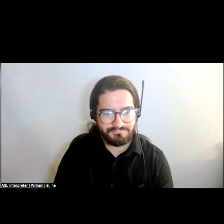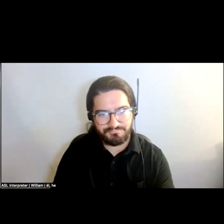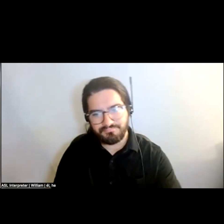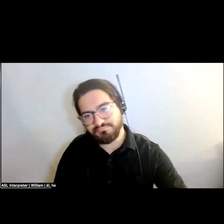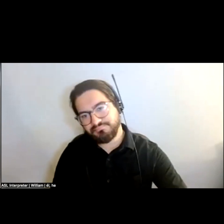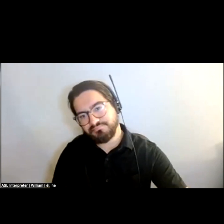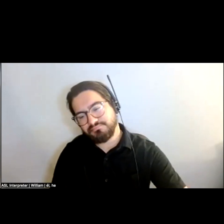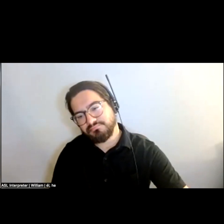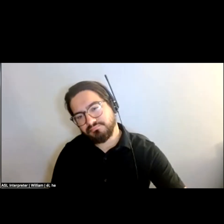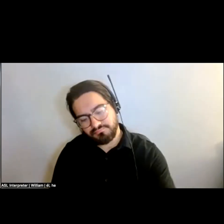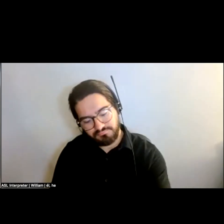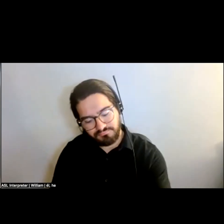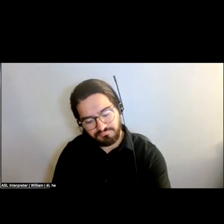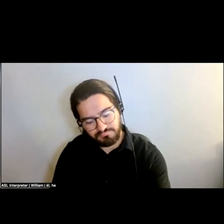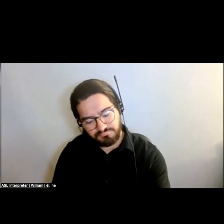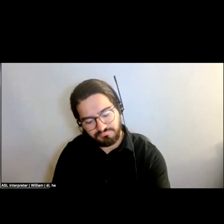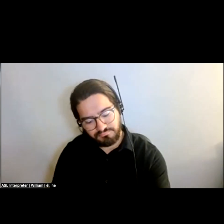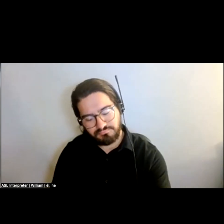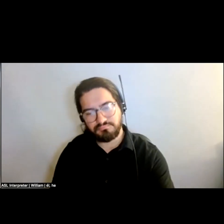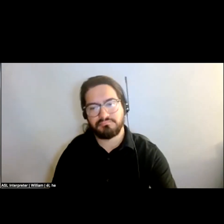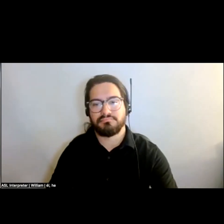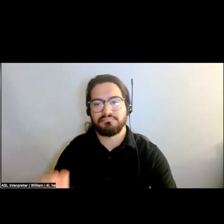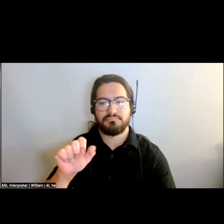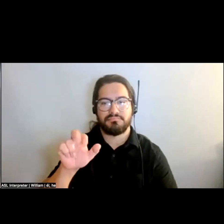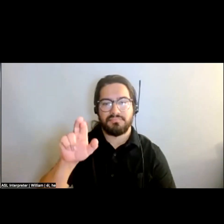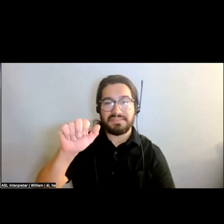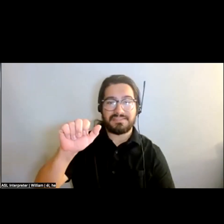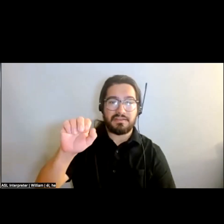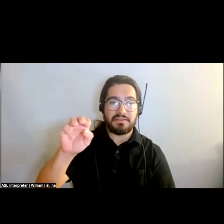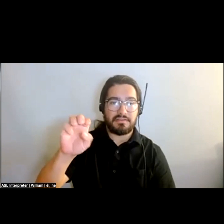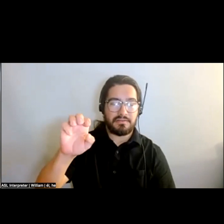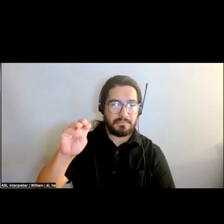Okay, Sara Emanuel Viloria (b. Maracaibo, Venezuela, 1990) earned a fine arts degree from the